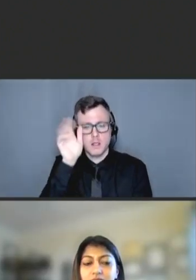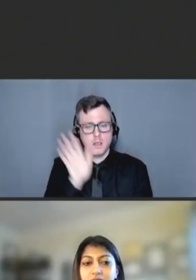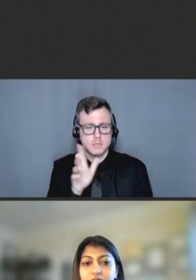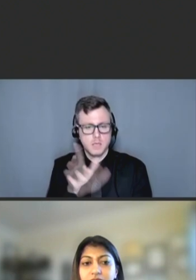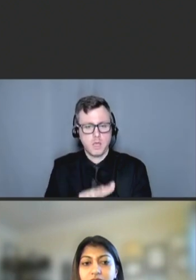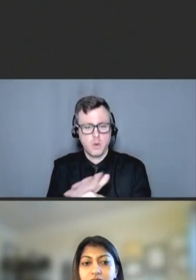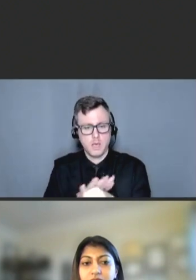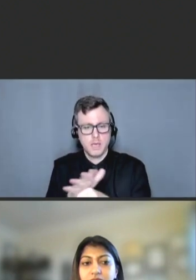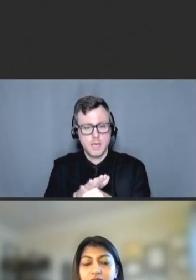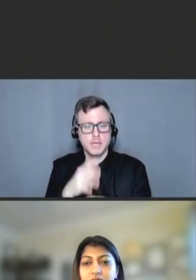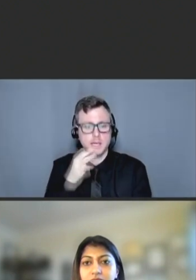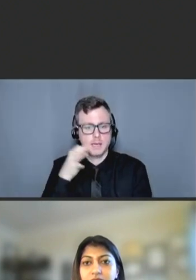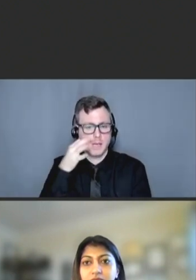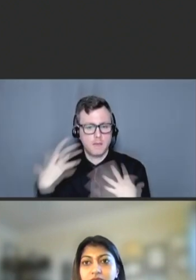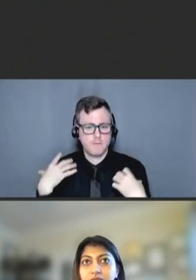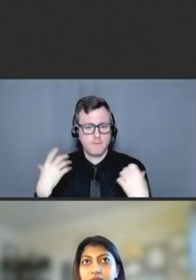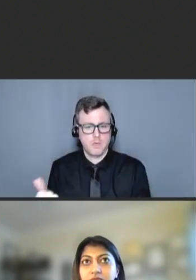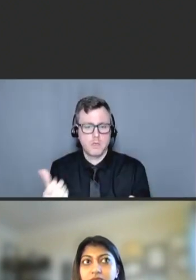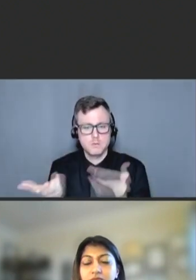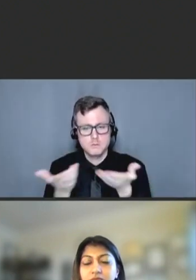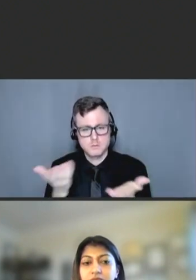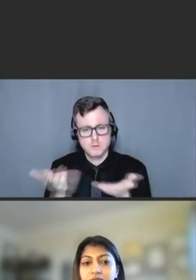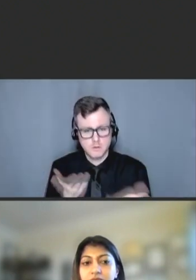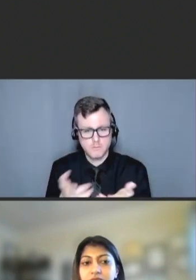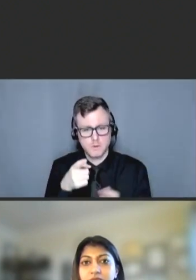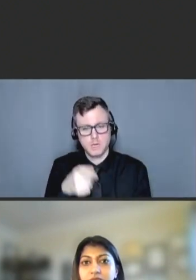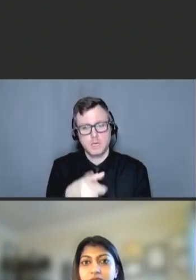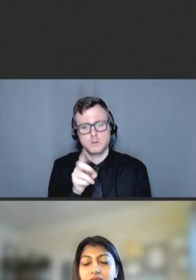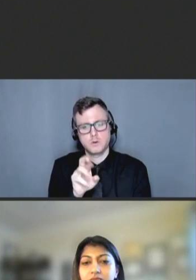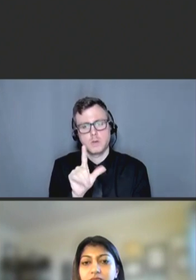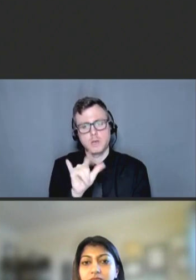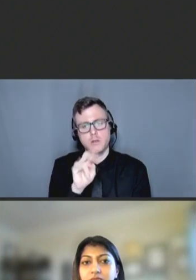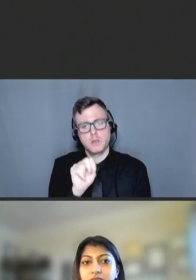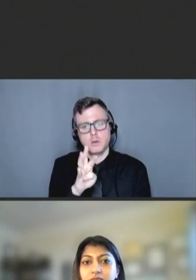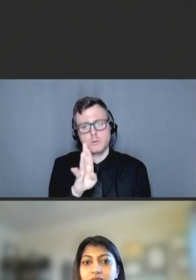We'll discuss some of the activities to increase uptake of ACIP recommended adult vaccines